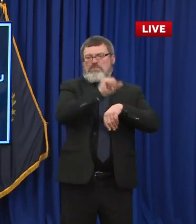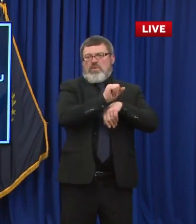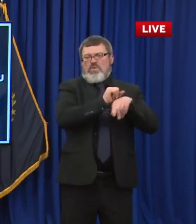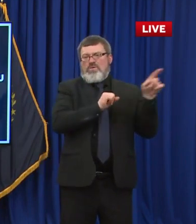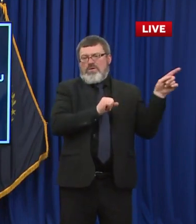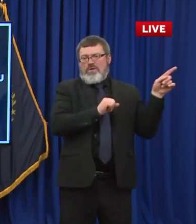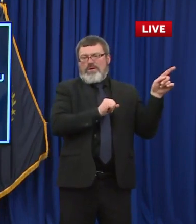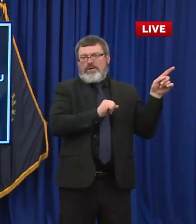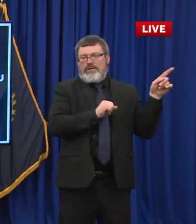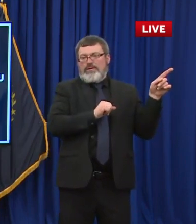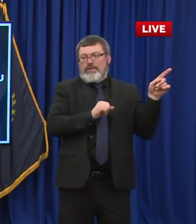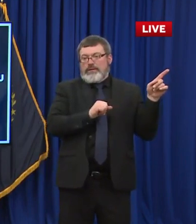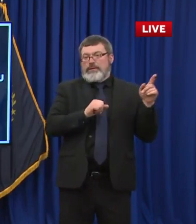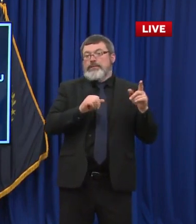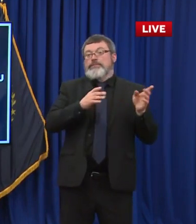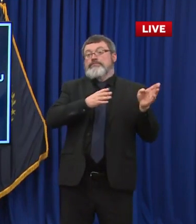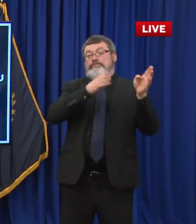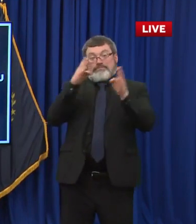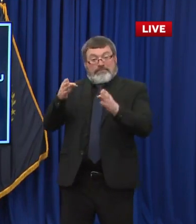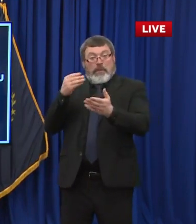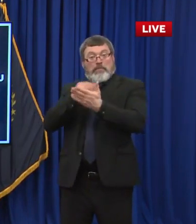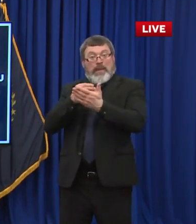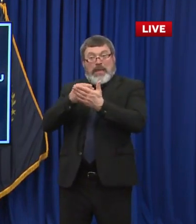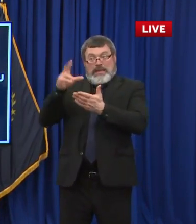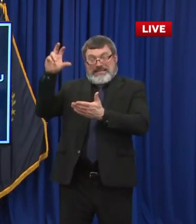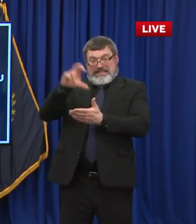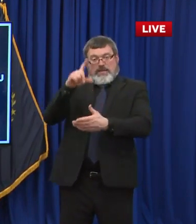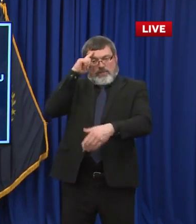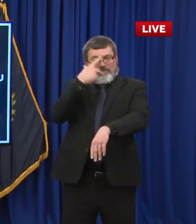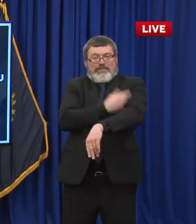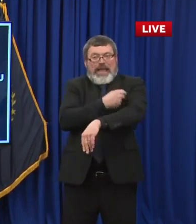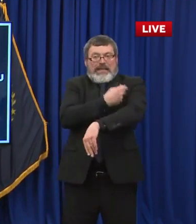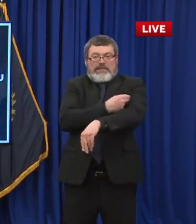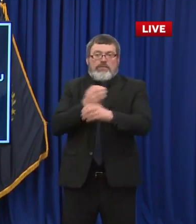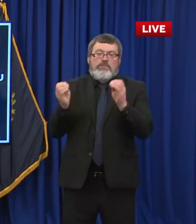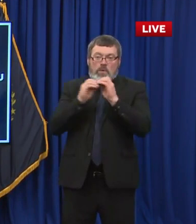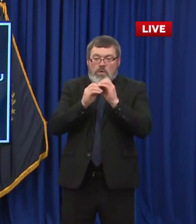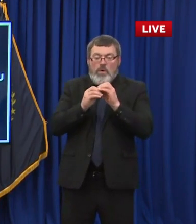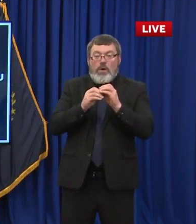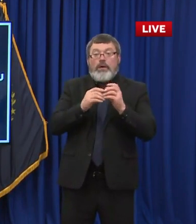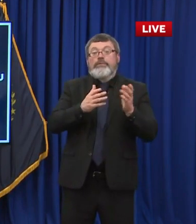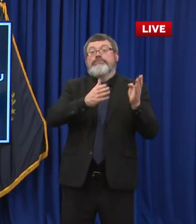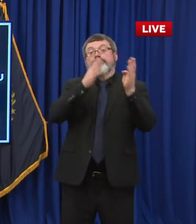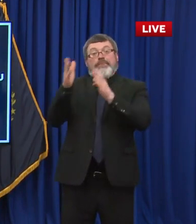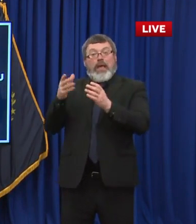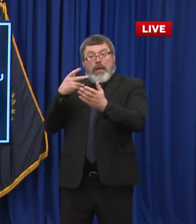IT ISN’T AND THEN MOST IMPORTANTLY SOME ADDITIONAL FUNDS FOR VACCINE DISTRIBUTION AND FOR YOU KNOW, TESTING AND PPE. LET’S NOT FORGET.